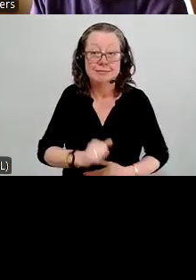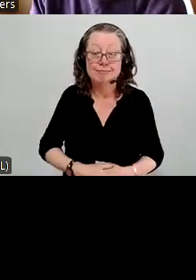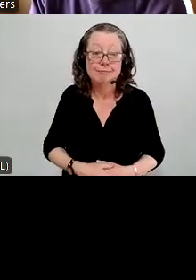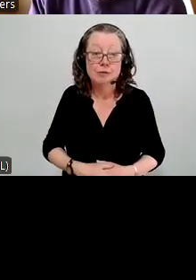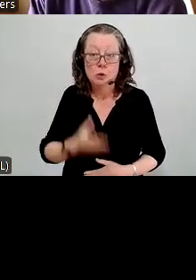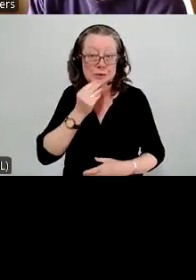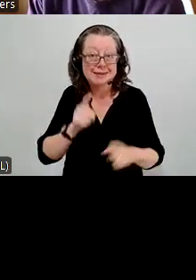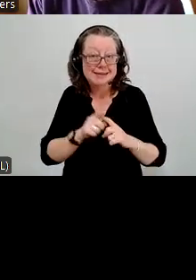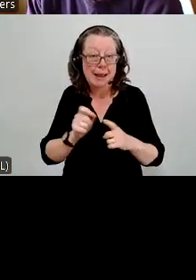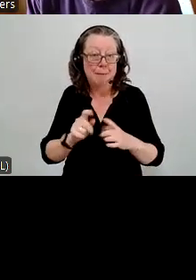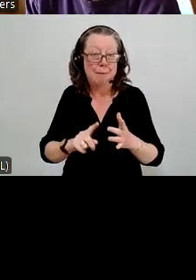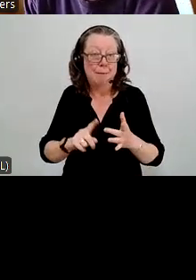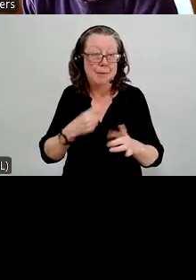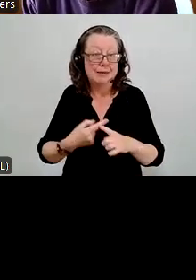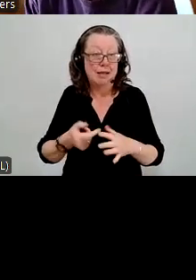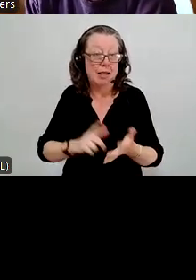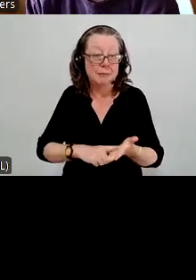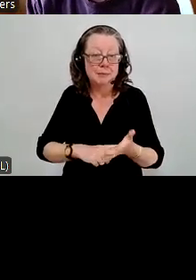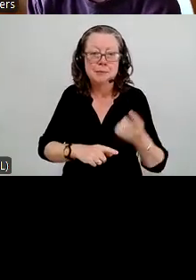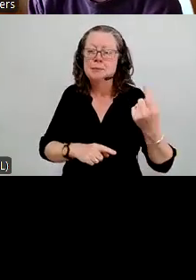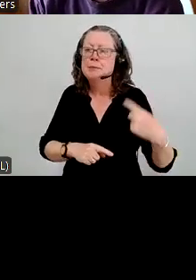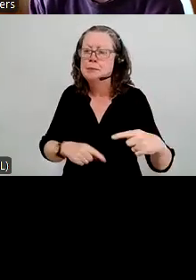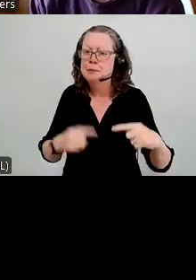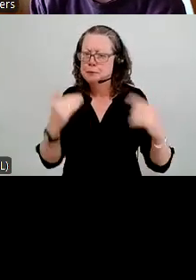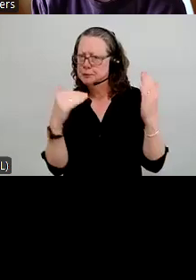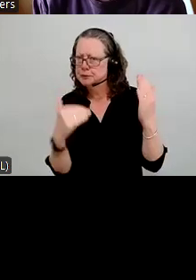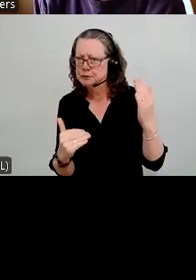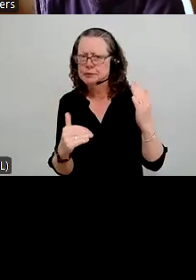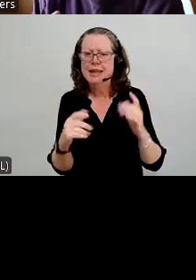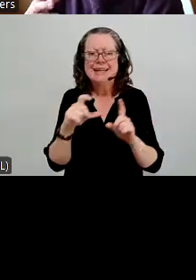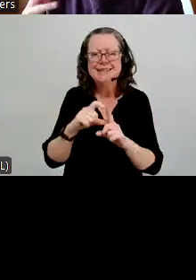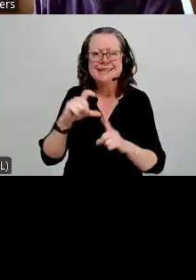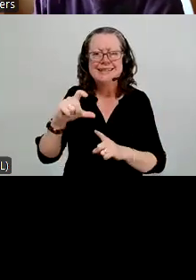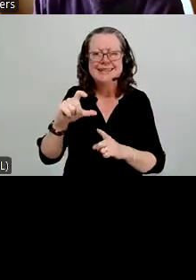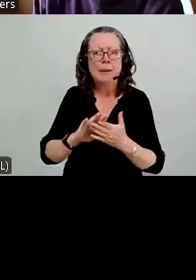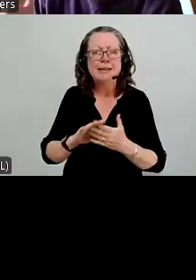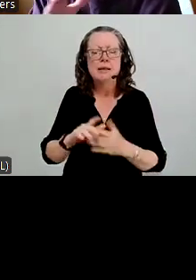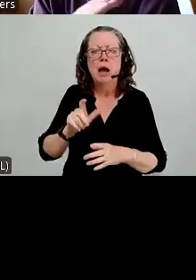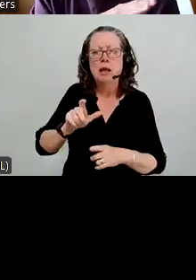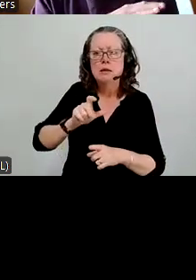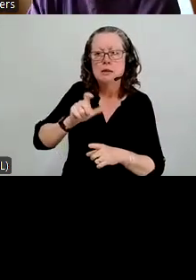The ones beginning with DC, they are for DoubleClick or the Floodlight ad network.